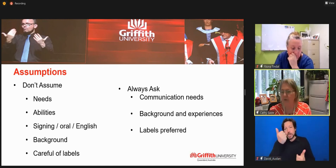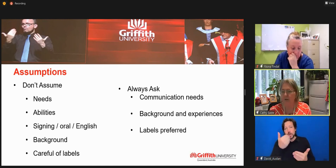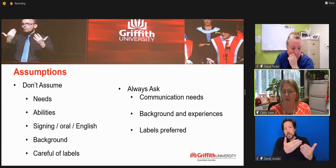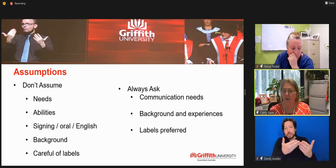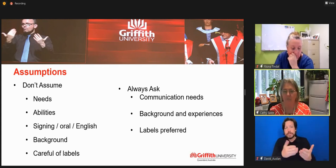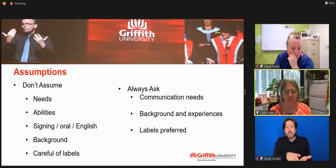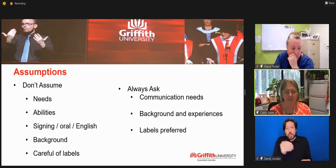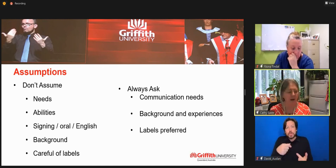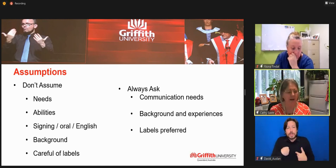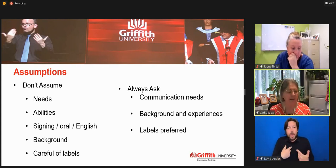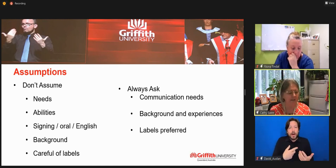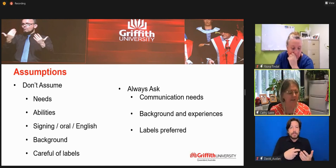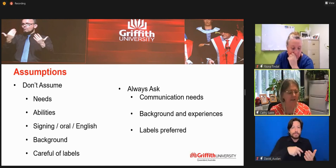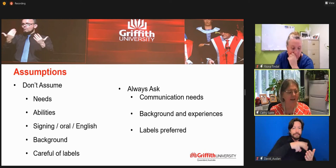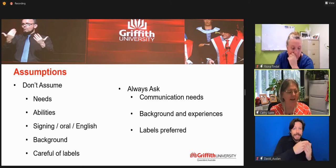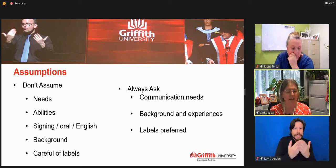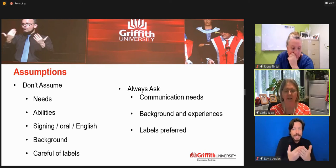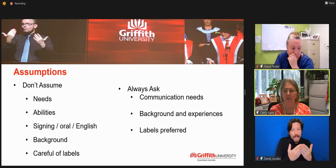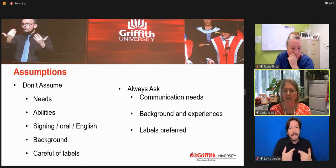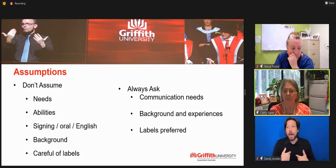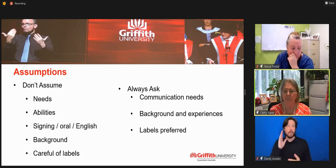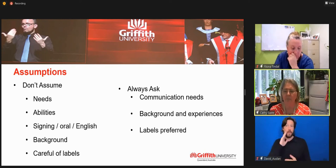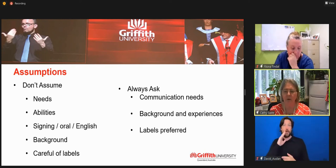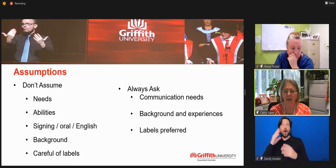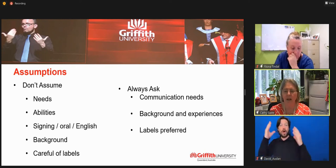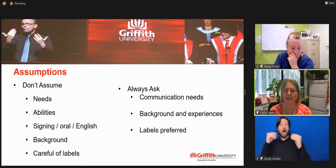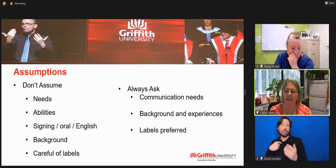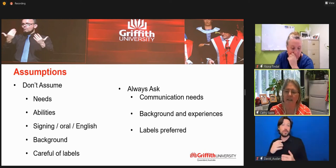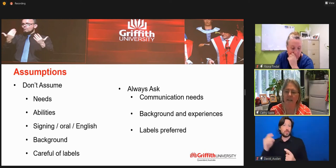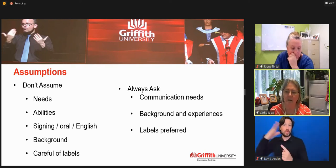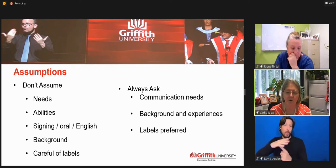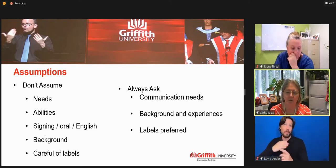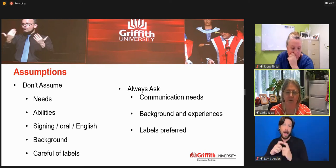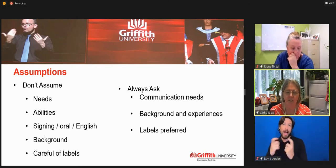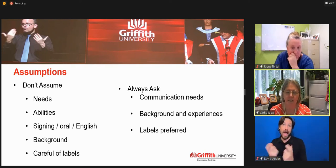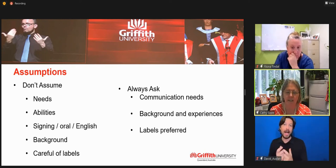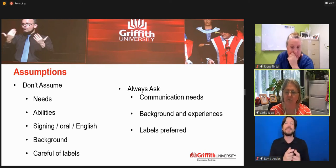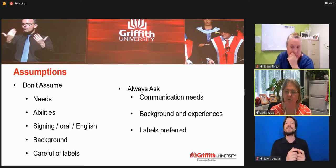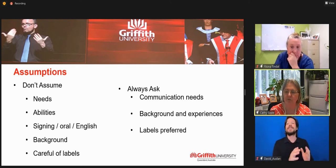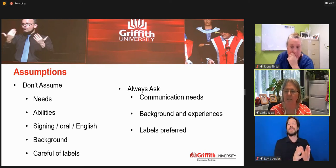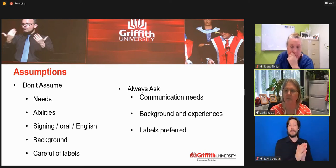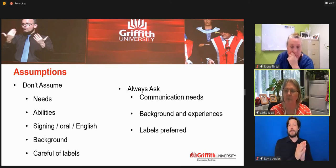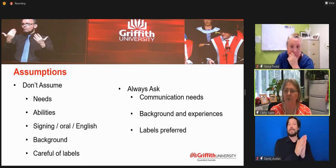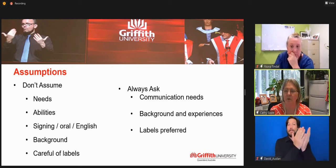thought I'm pretty smart at this. I pick up the book, and suddenly, I couldn't even read the book.